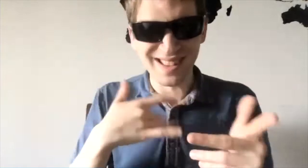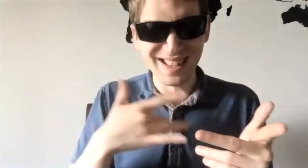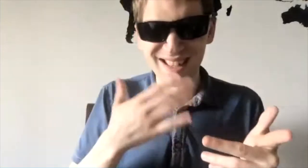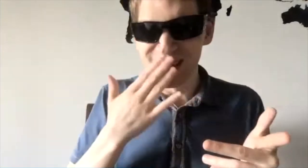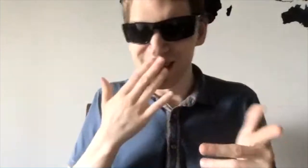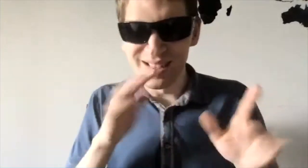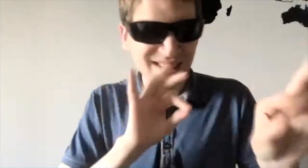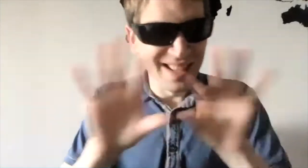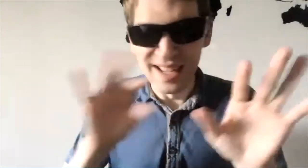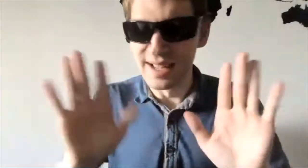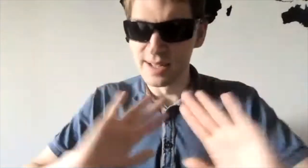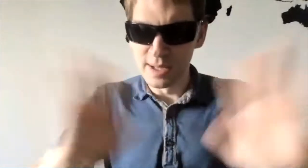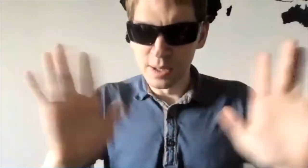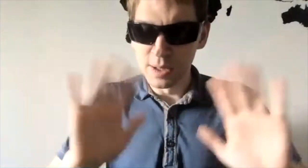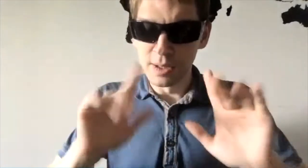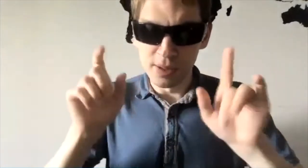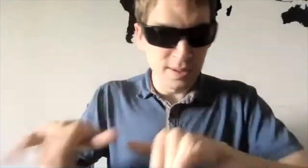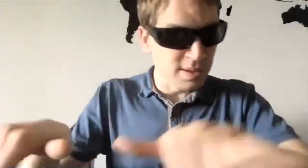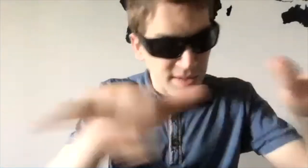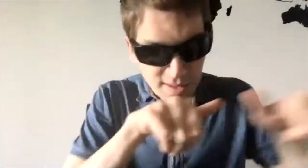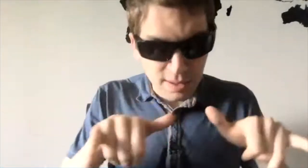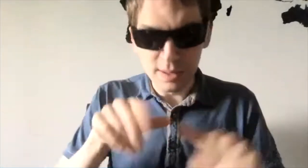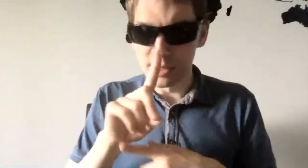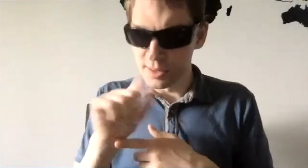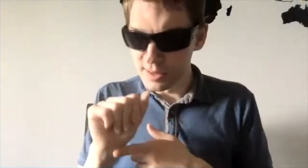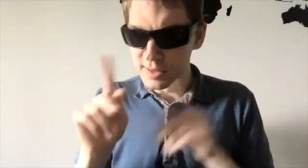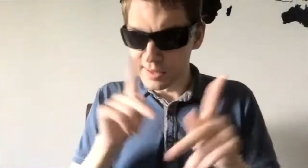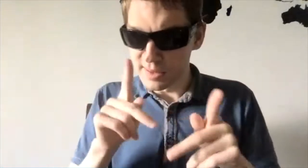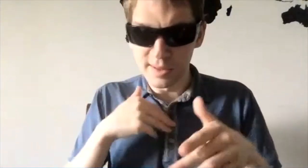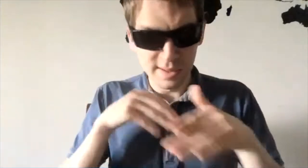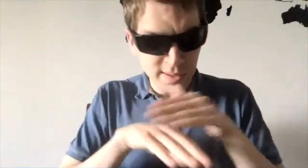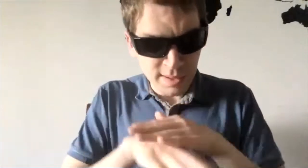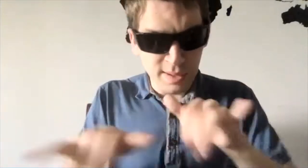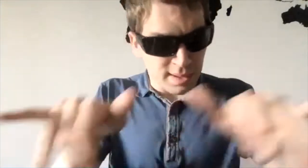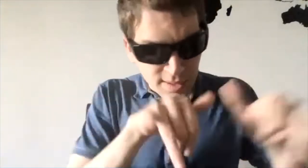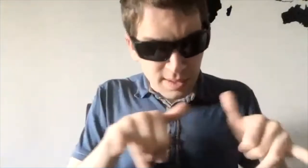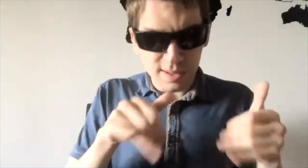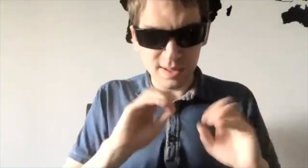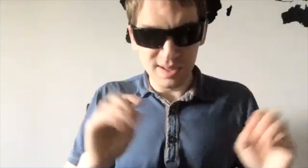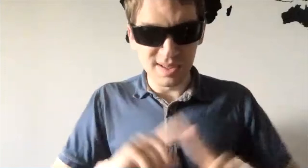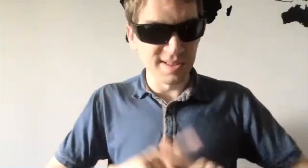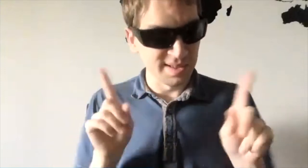field for everyone to be able to access their environment in a way that works for them.